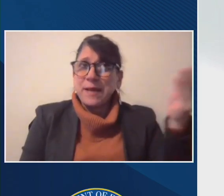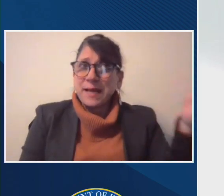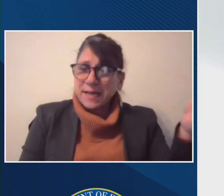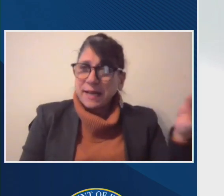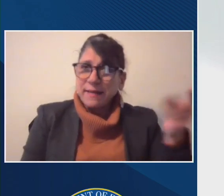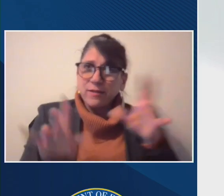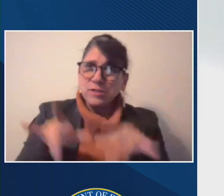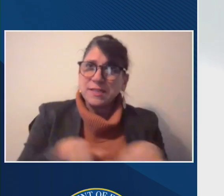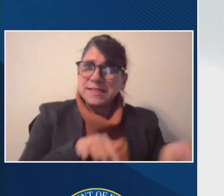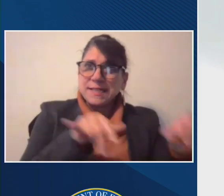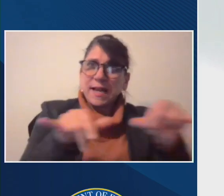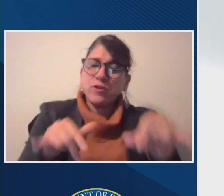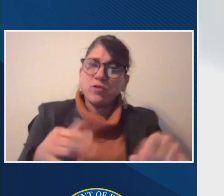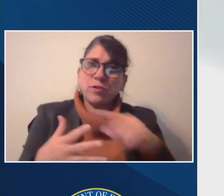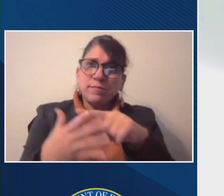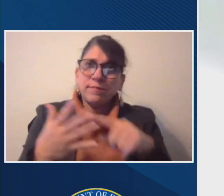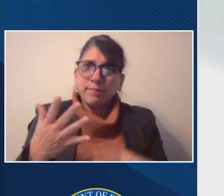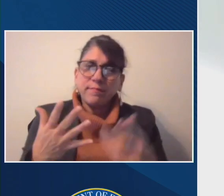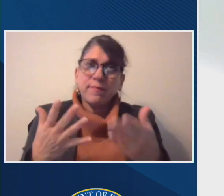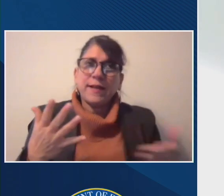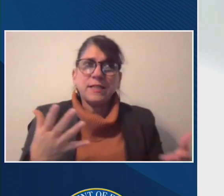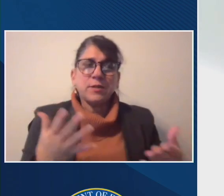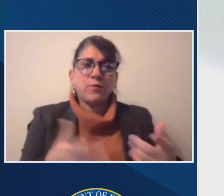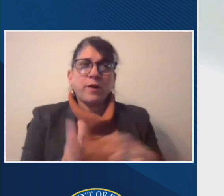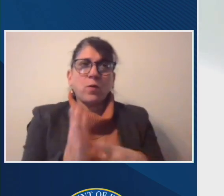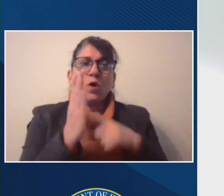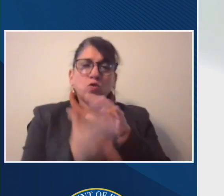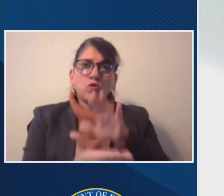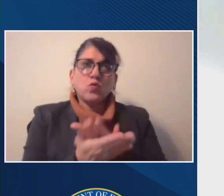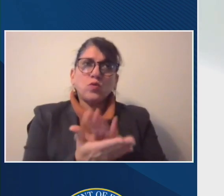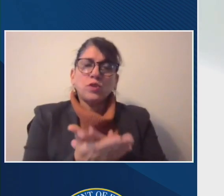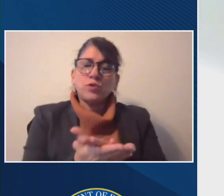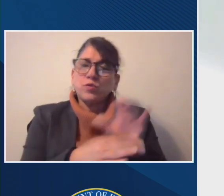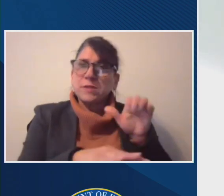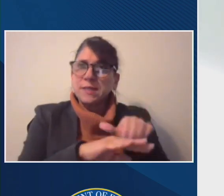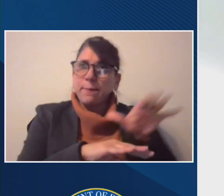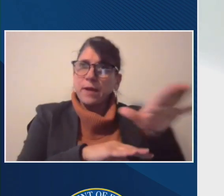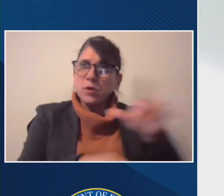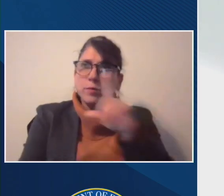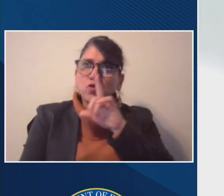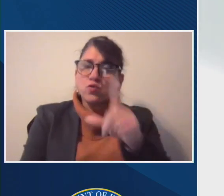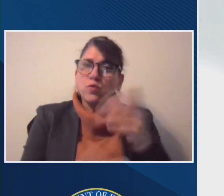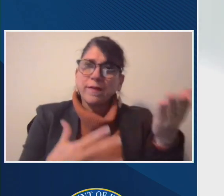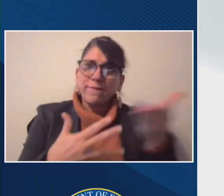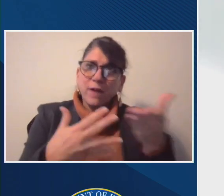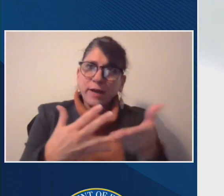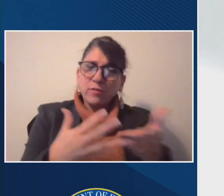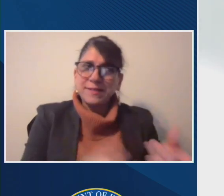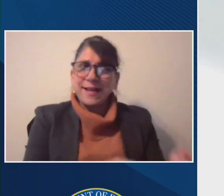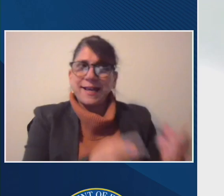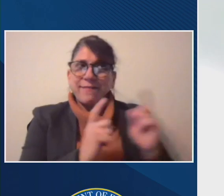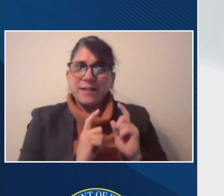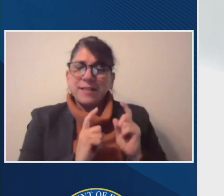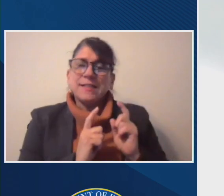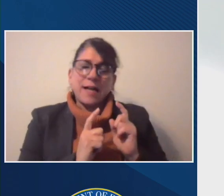things that we require schools to submit in order to ensure that the files that they're providing us have adequate information for us to evaluate.